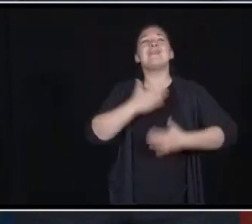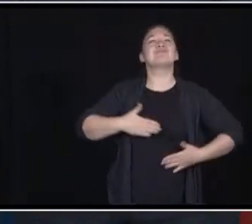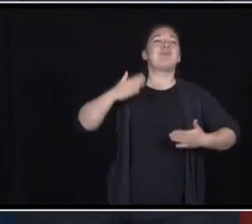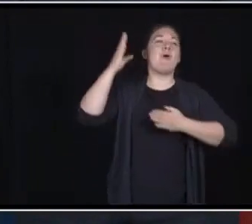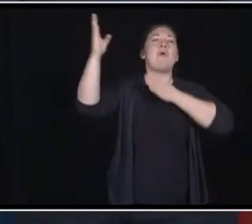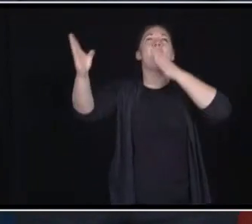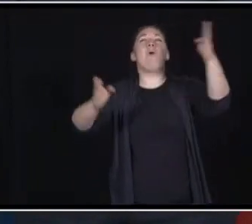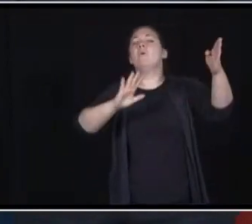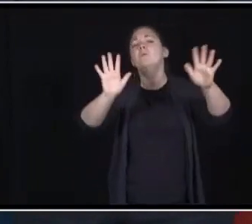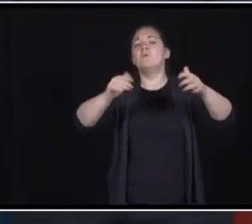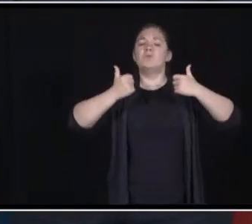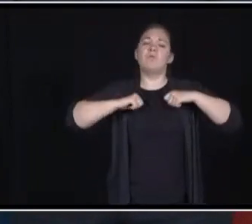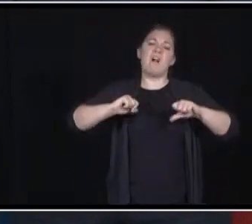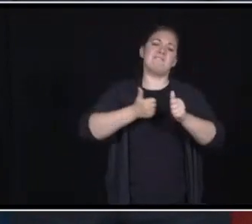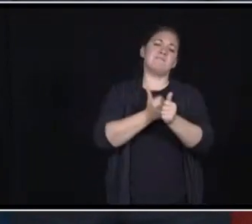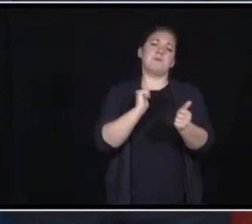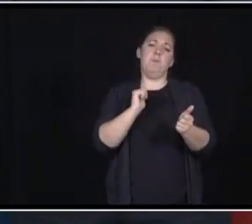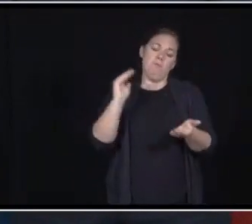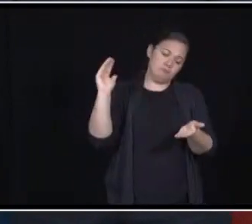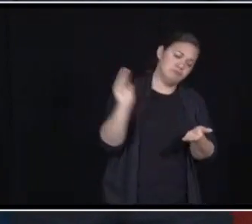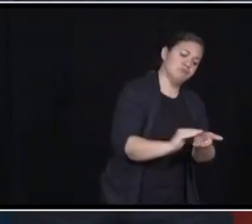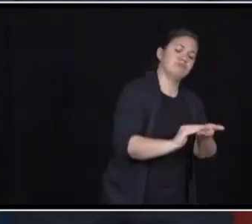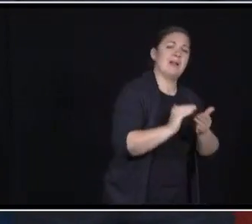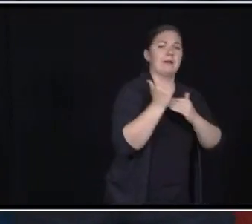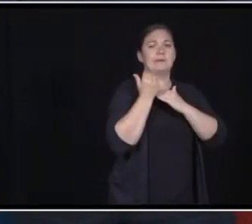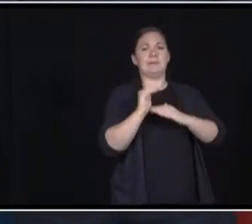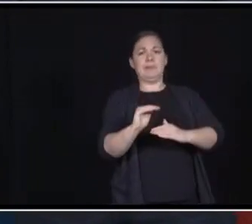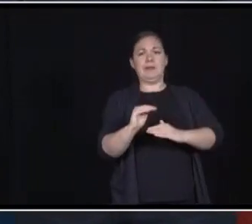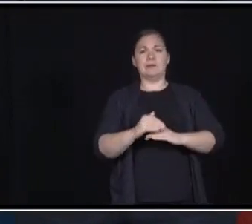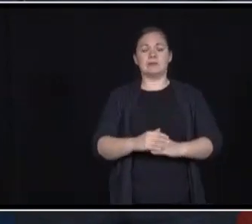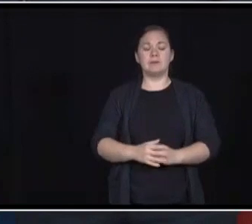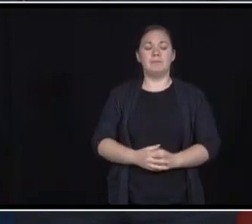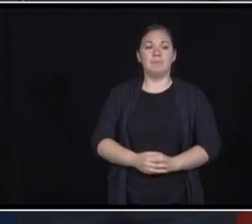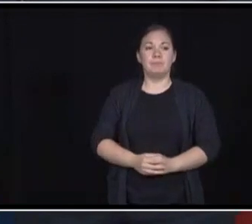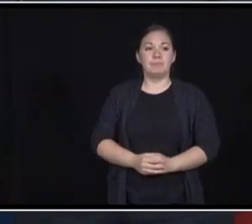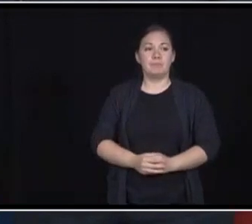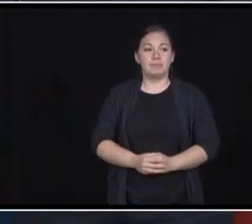That is just more limiting your social contacts at this time.